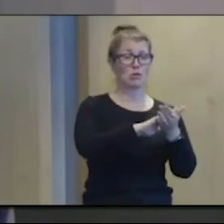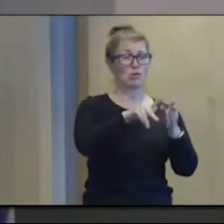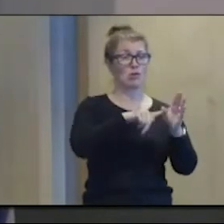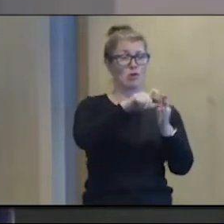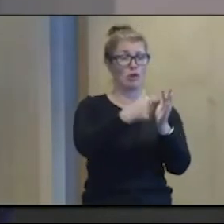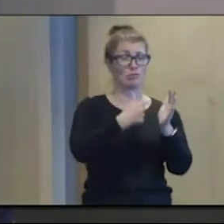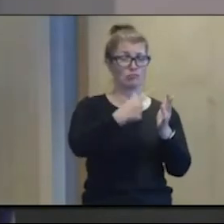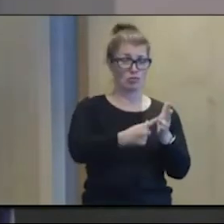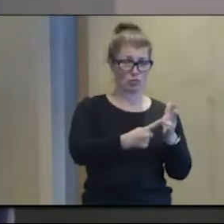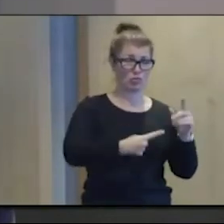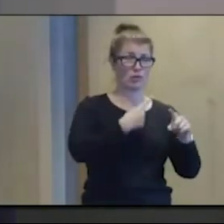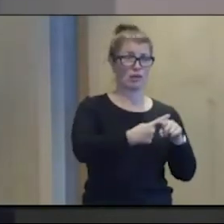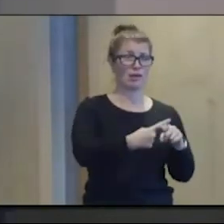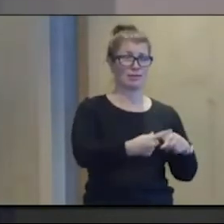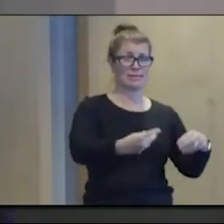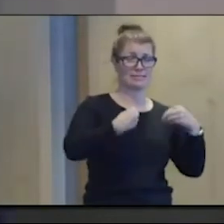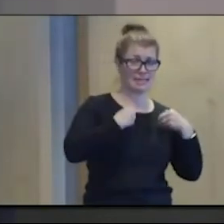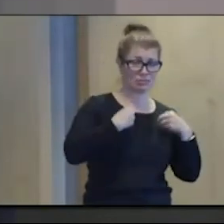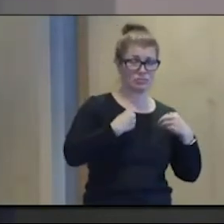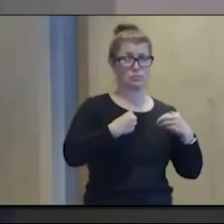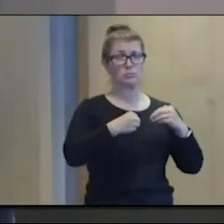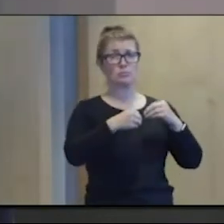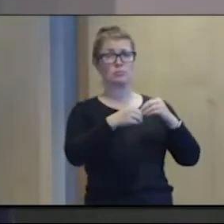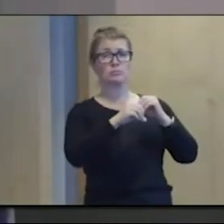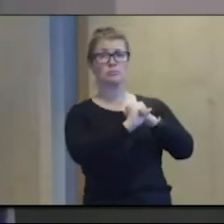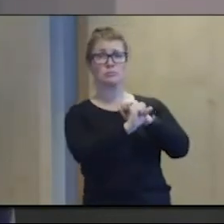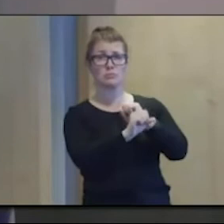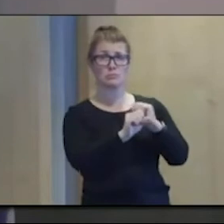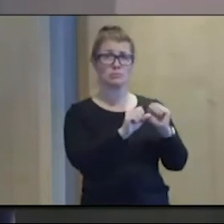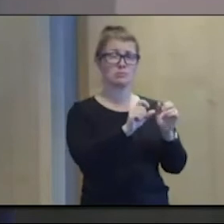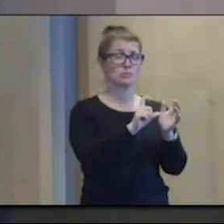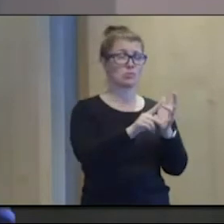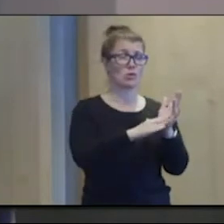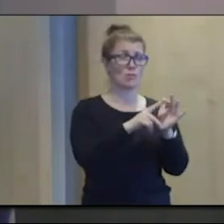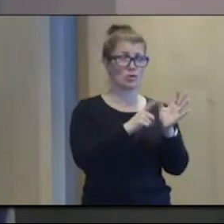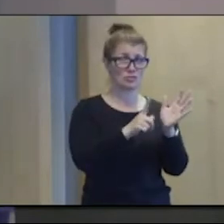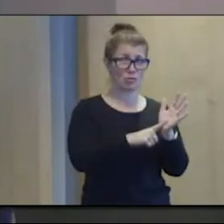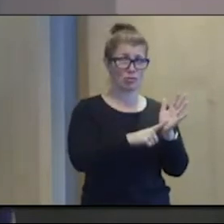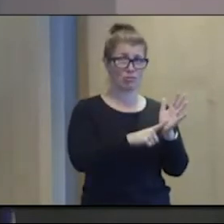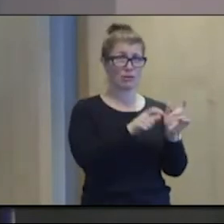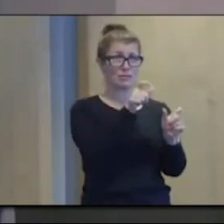industrial and commercial customers turning up and down rapidly to support the electricity system and